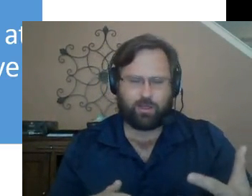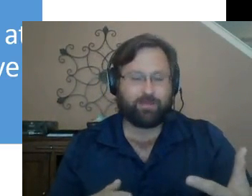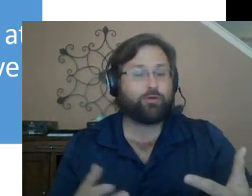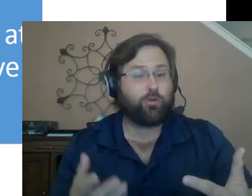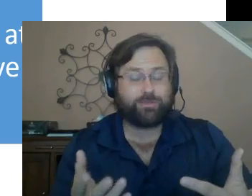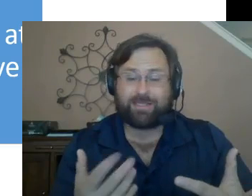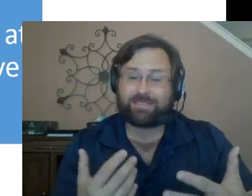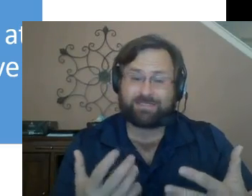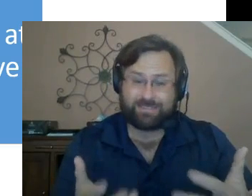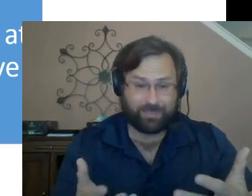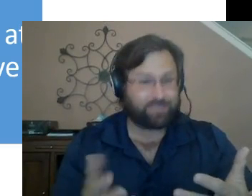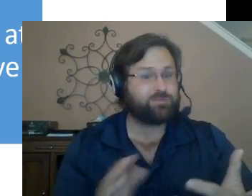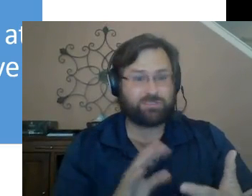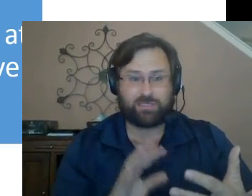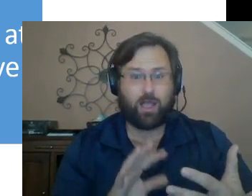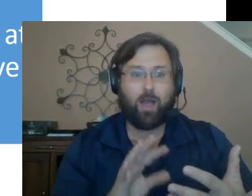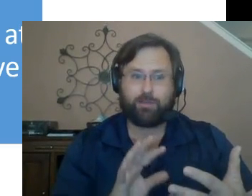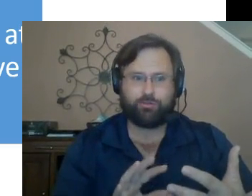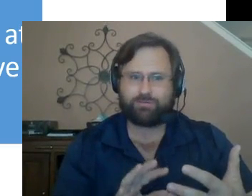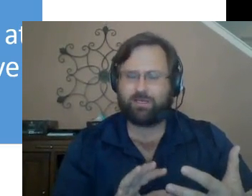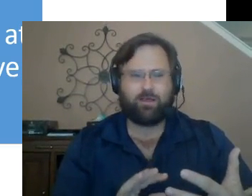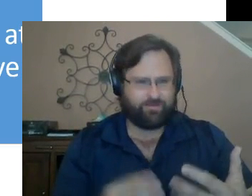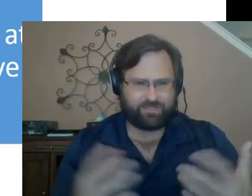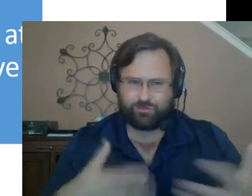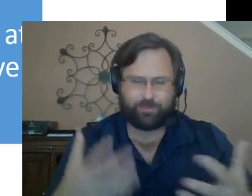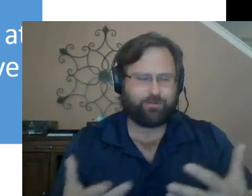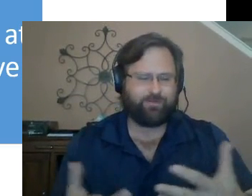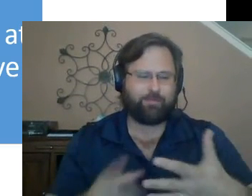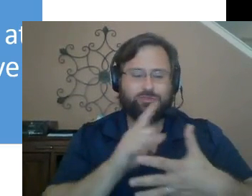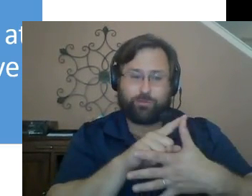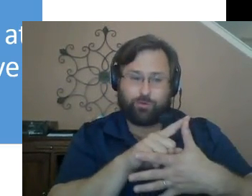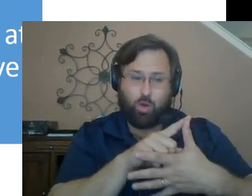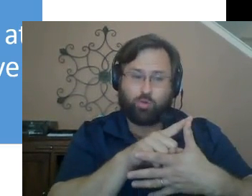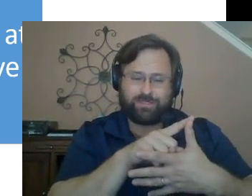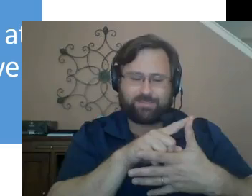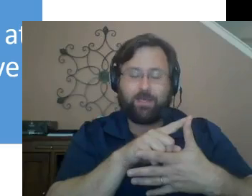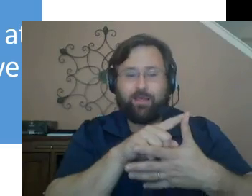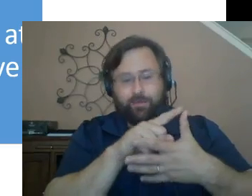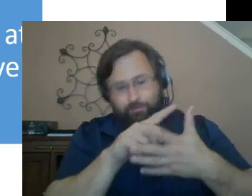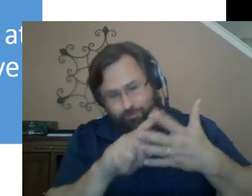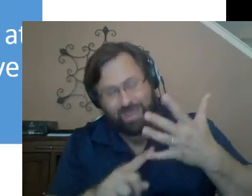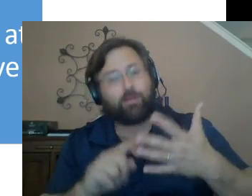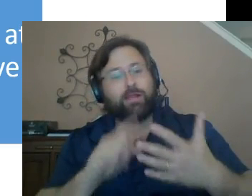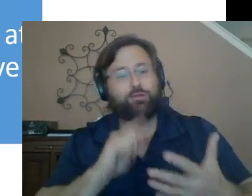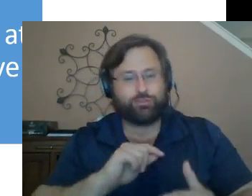if you're going to be listing siblings which is a common use of this when you're talking about your family to start with your oldest move down and include yourself